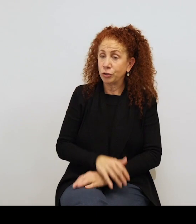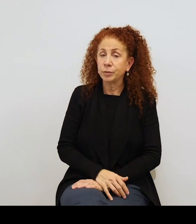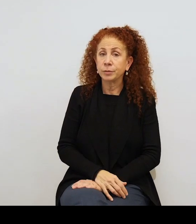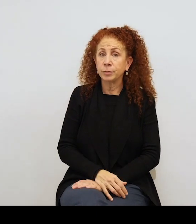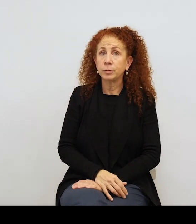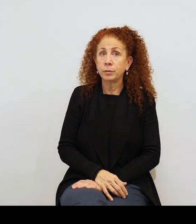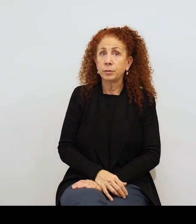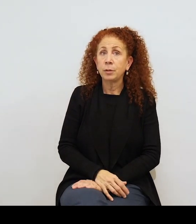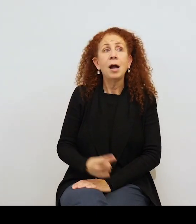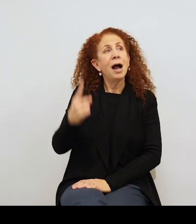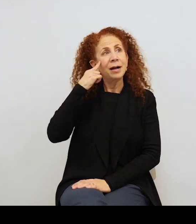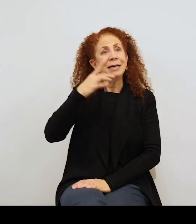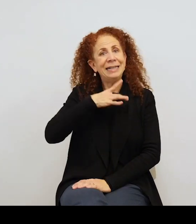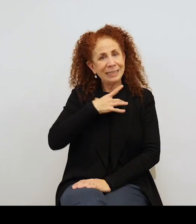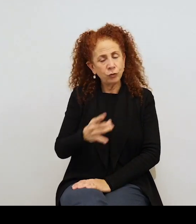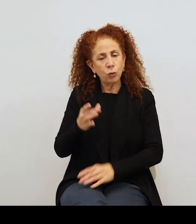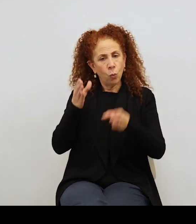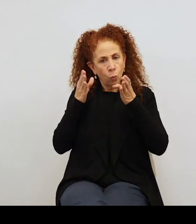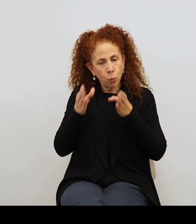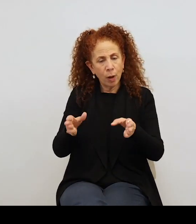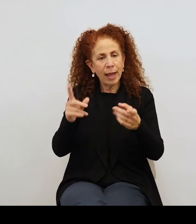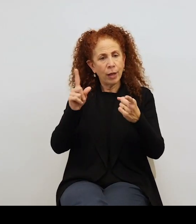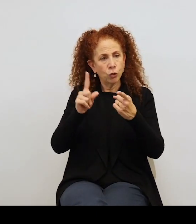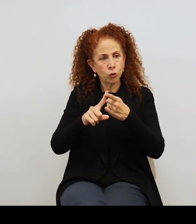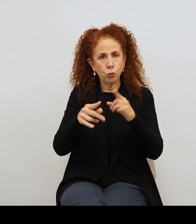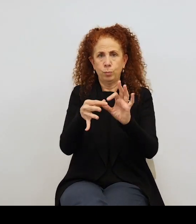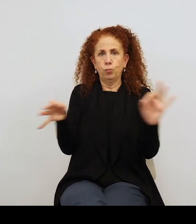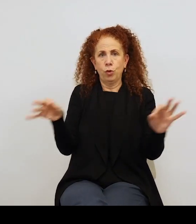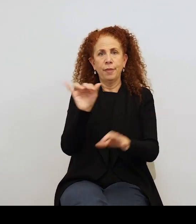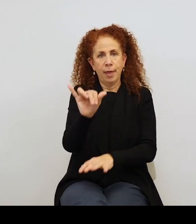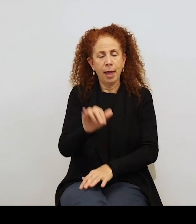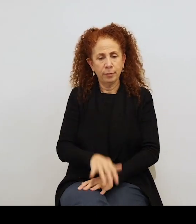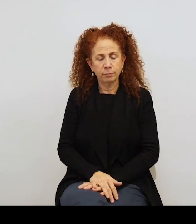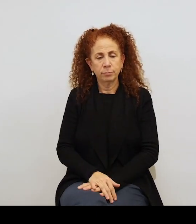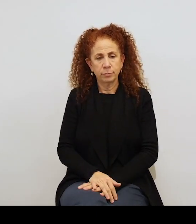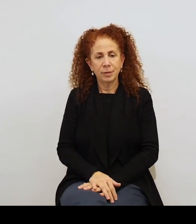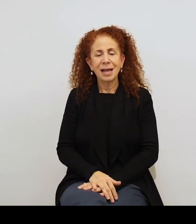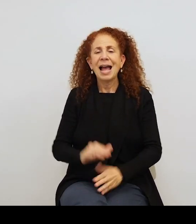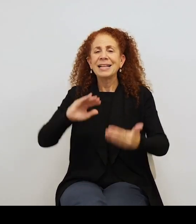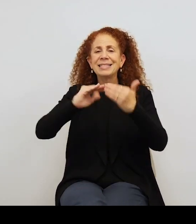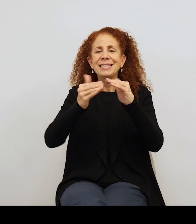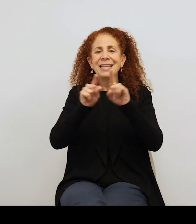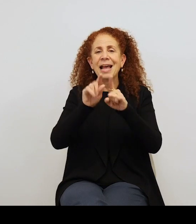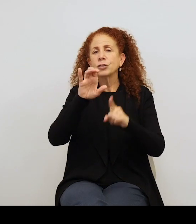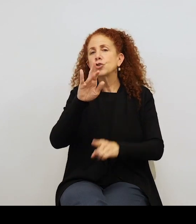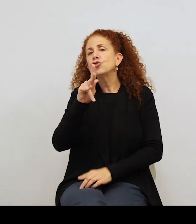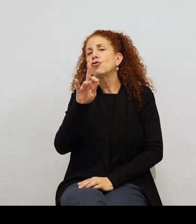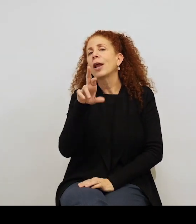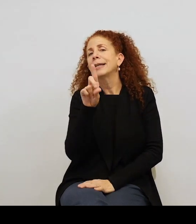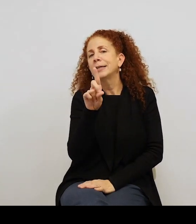And I think it's a very interesting way to put it, cities as curated.